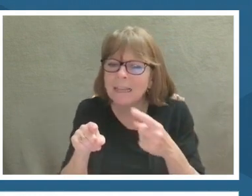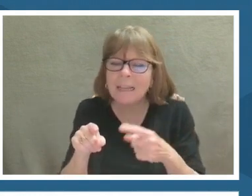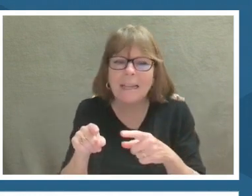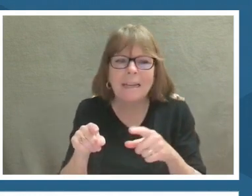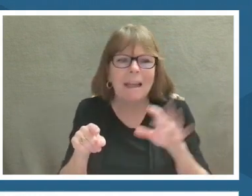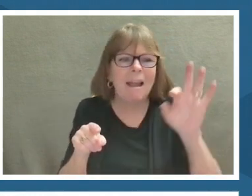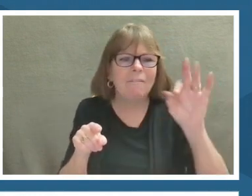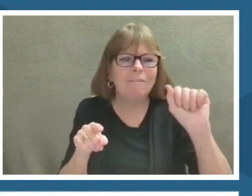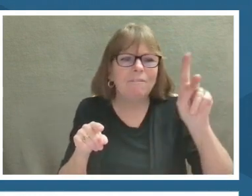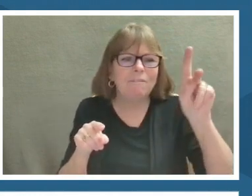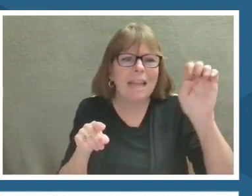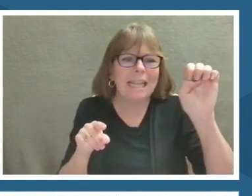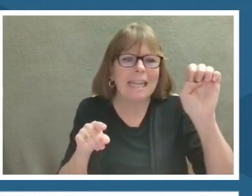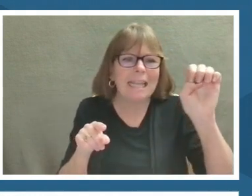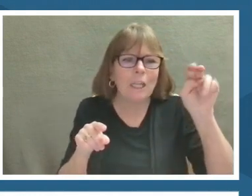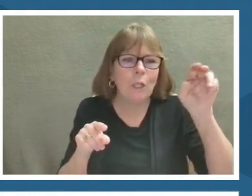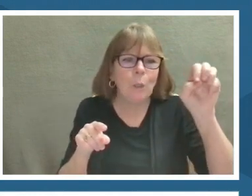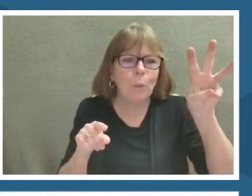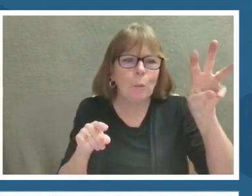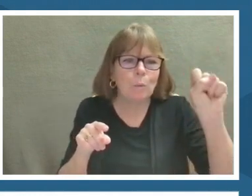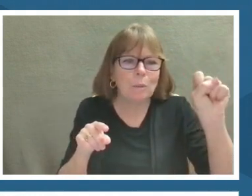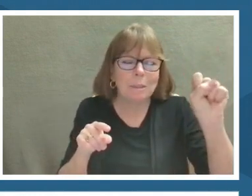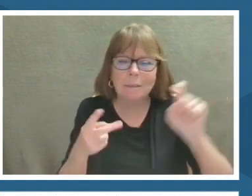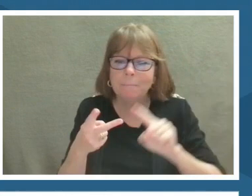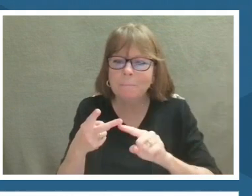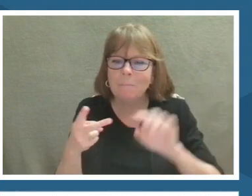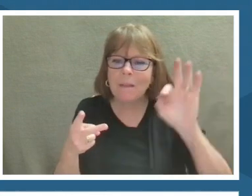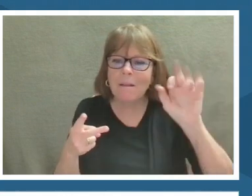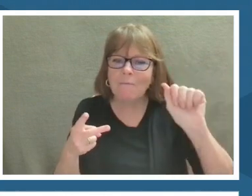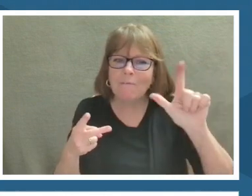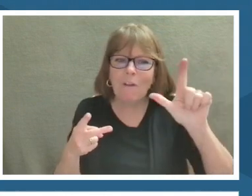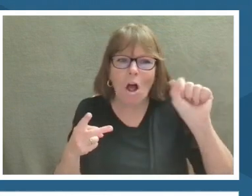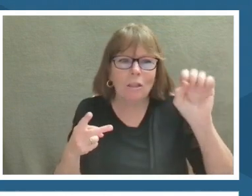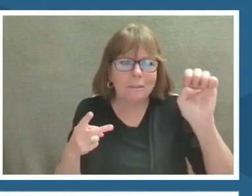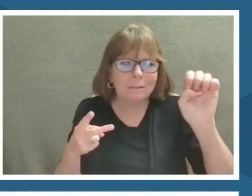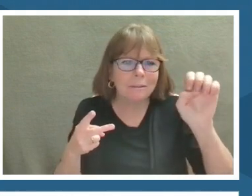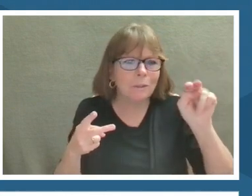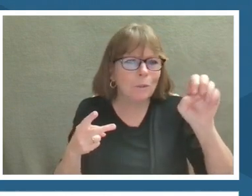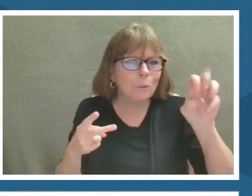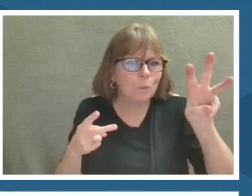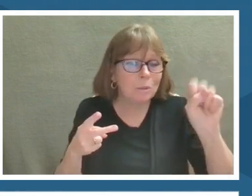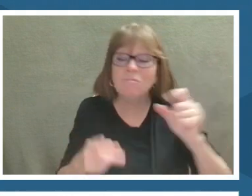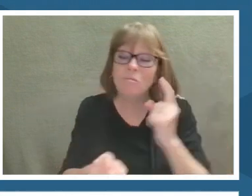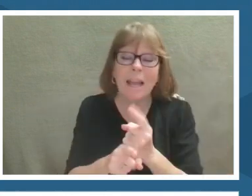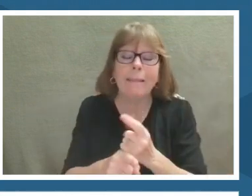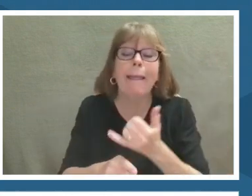false news right this idea of misinformation